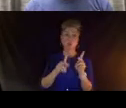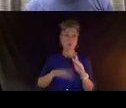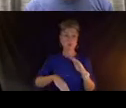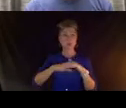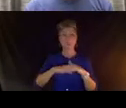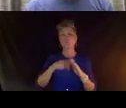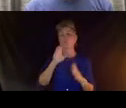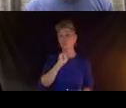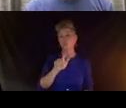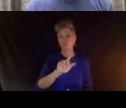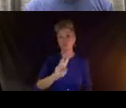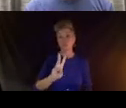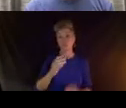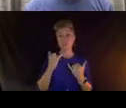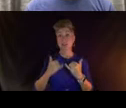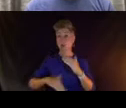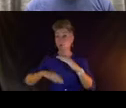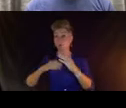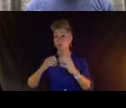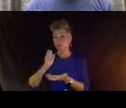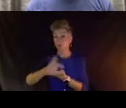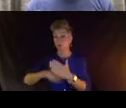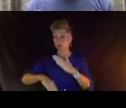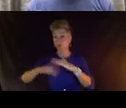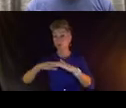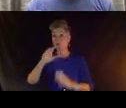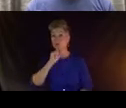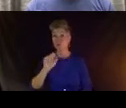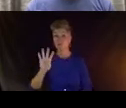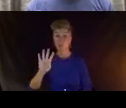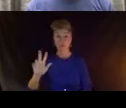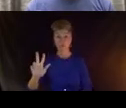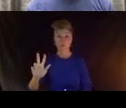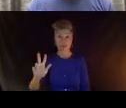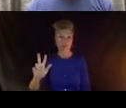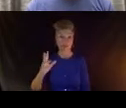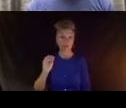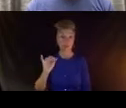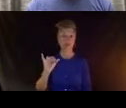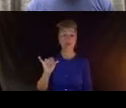it is now approved up to 43 years of age. And that's a really important option for us.